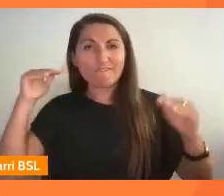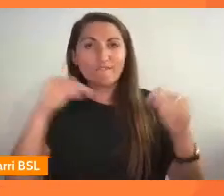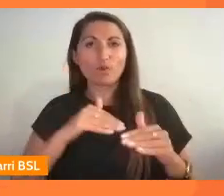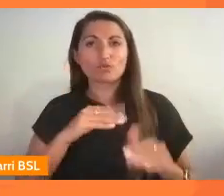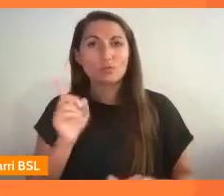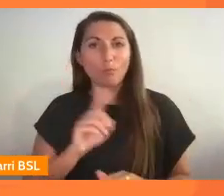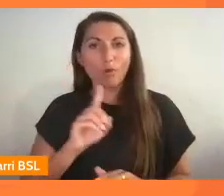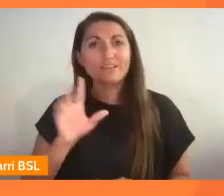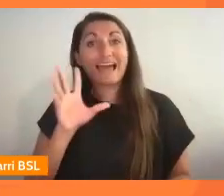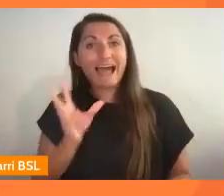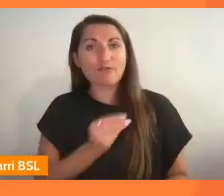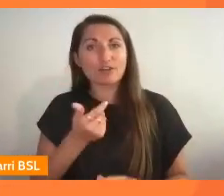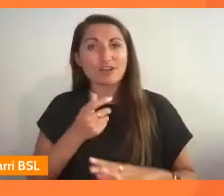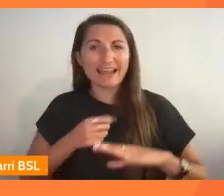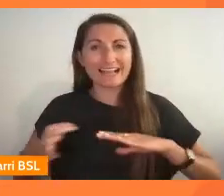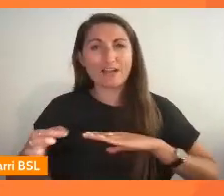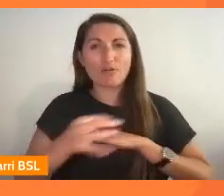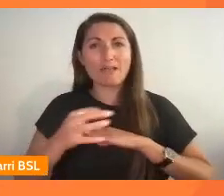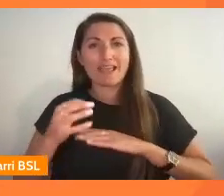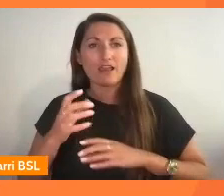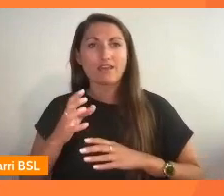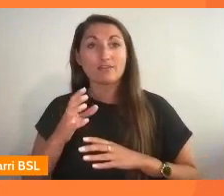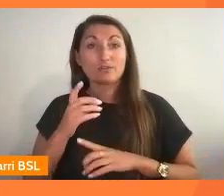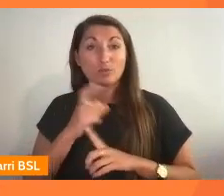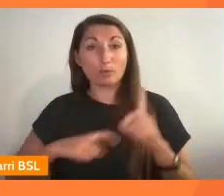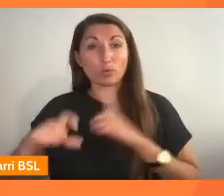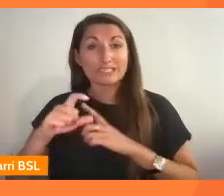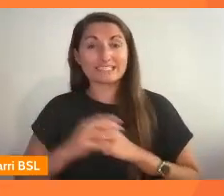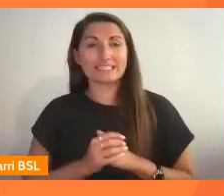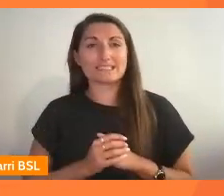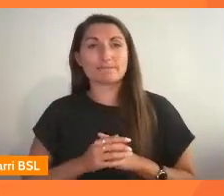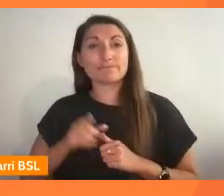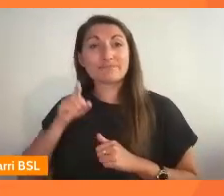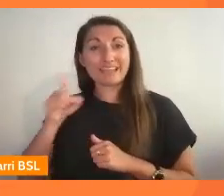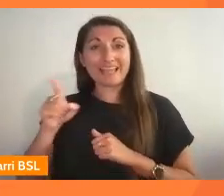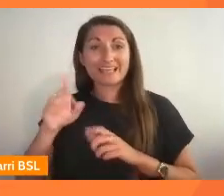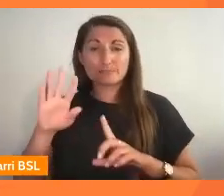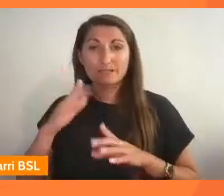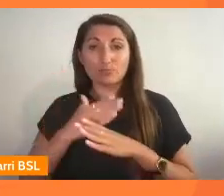His flagship production for the Belgrade as co-artistic director has been